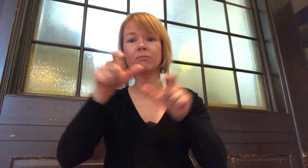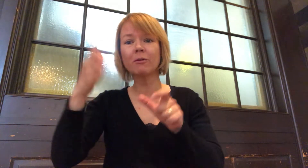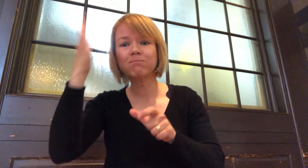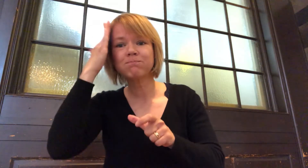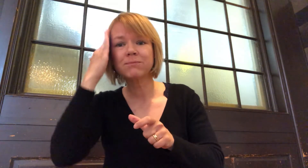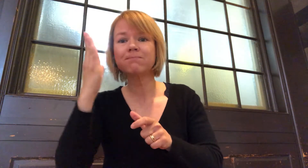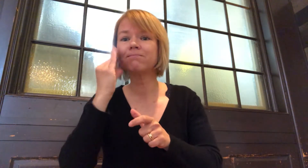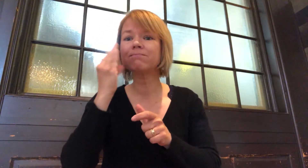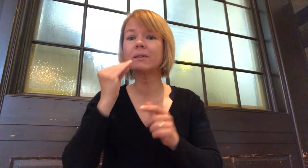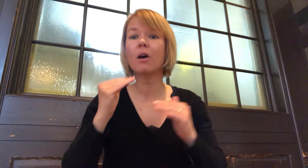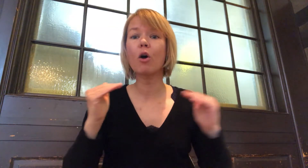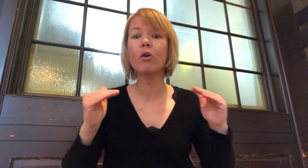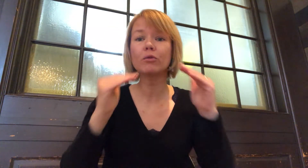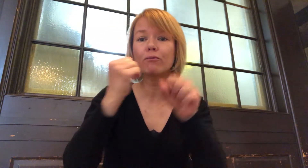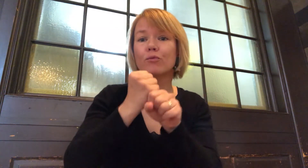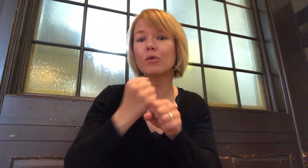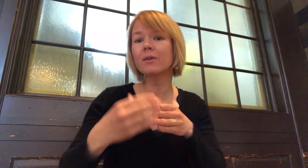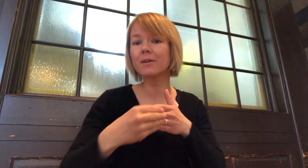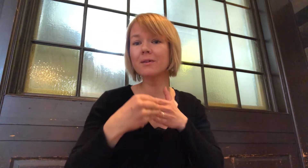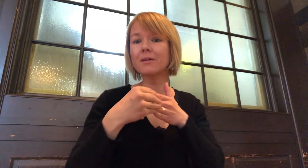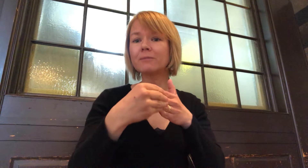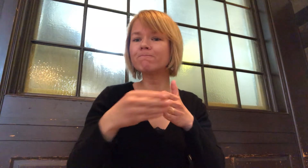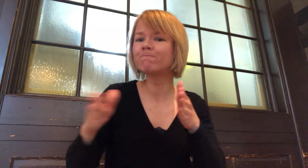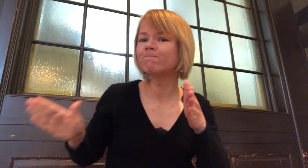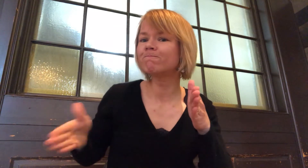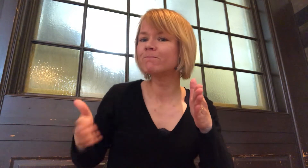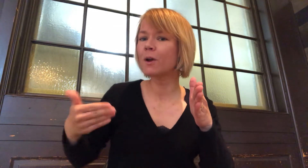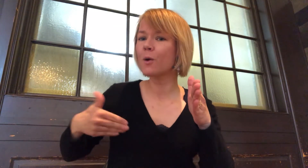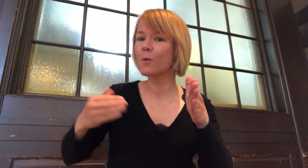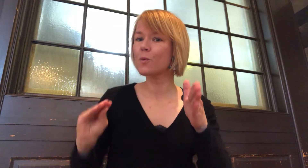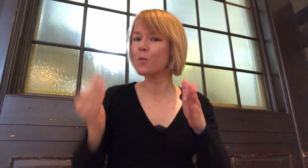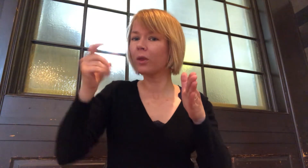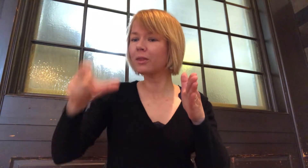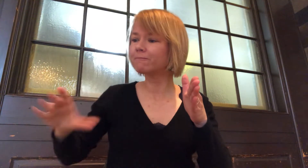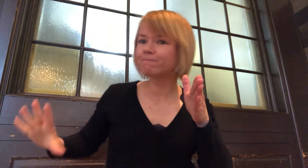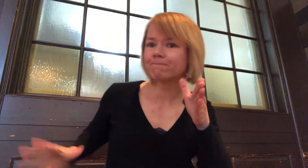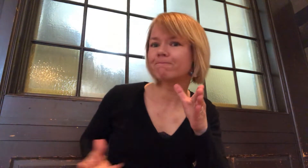knowledge and experience in organizational dynamics and leadership who could recruit Deaf youth